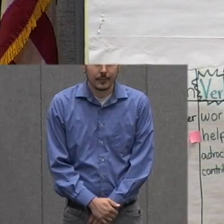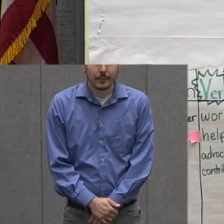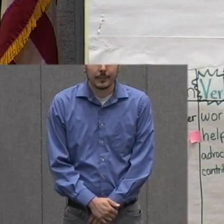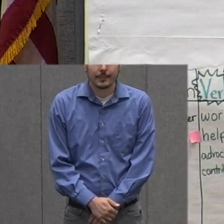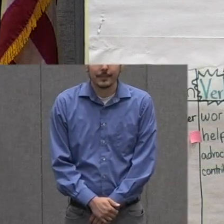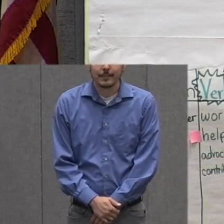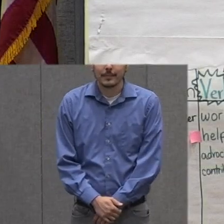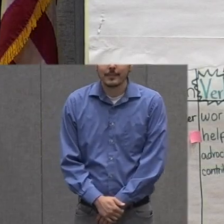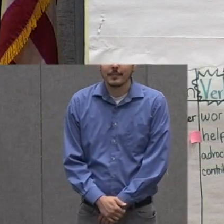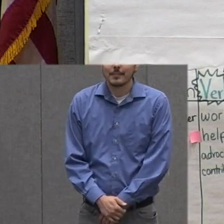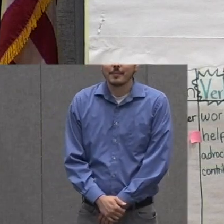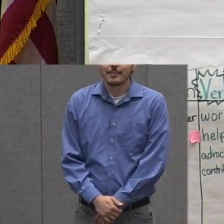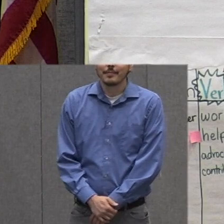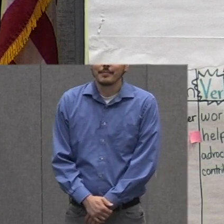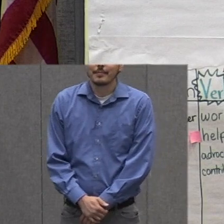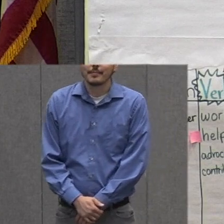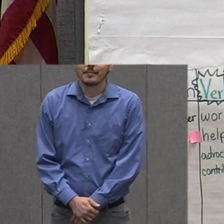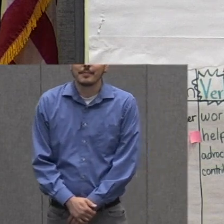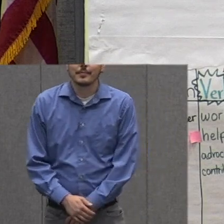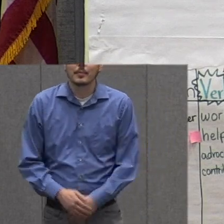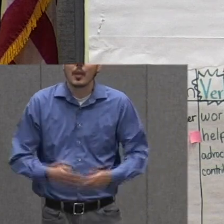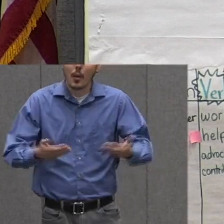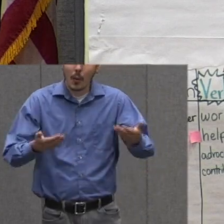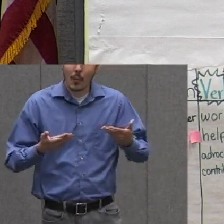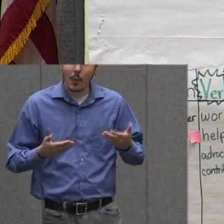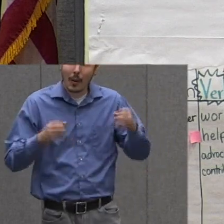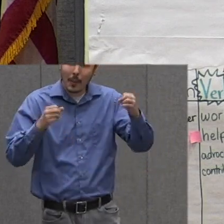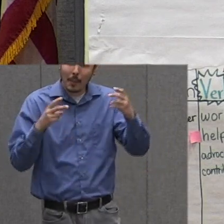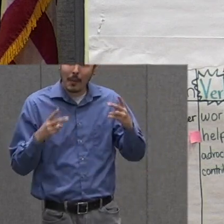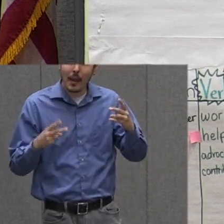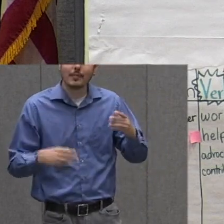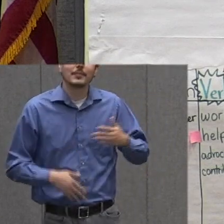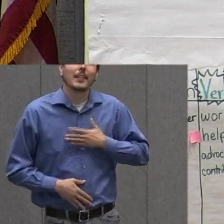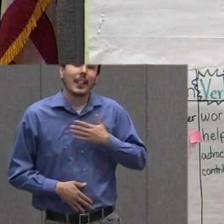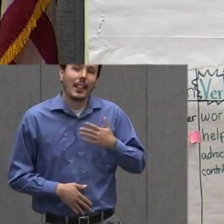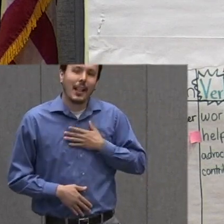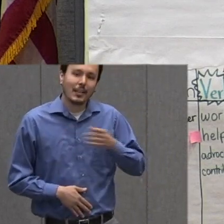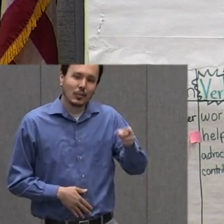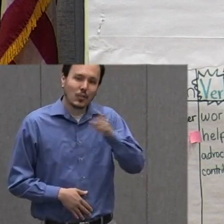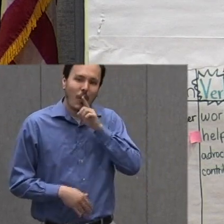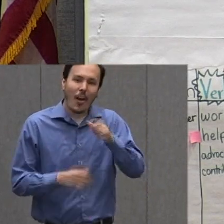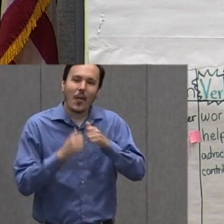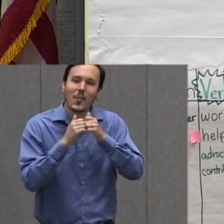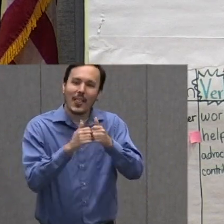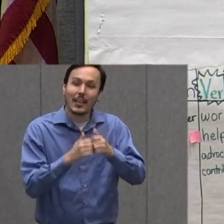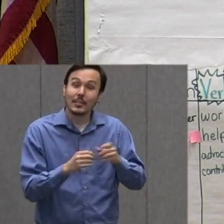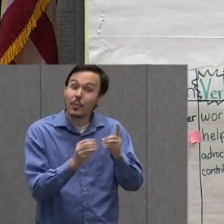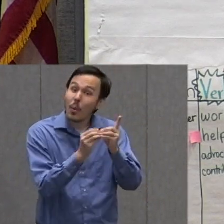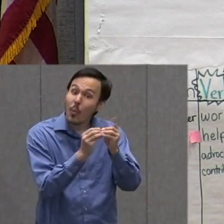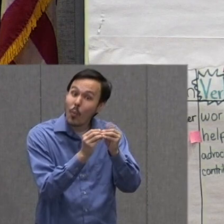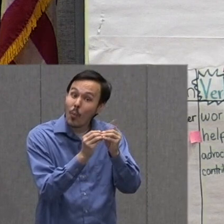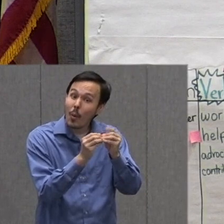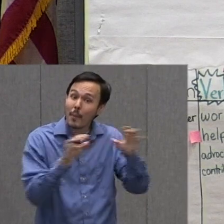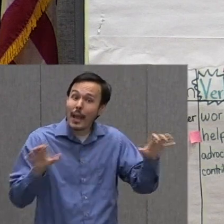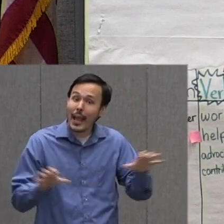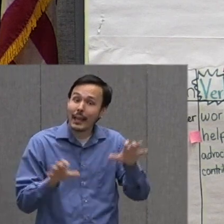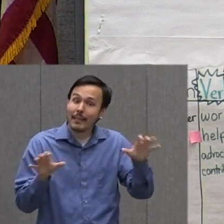Welcome back, I'm so glad that you're with us. We have one more activity for you today